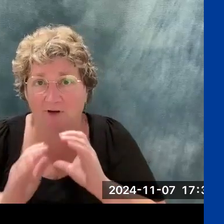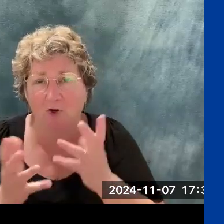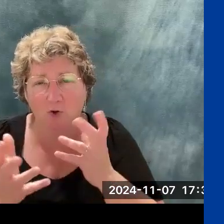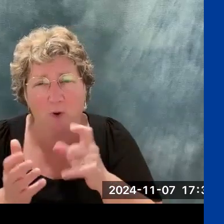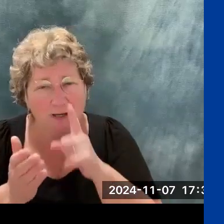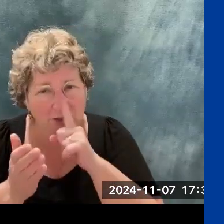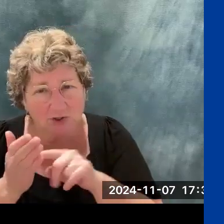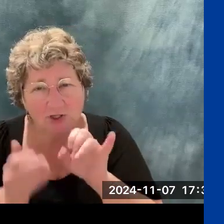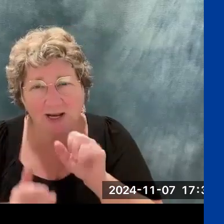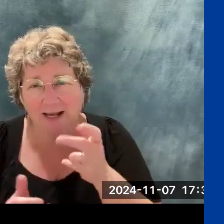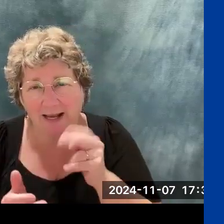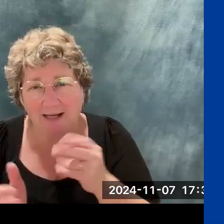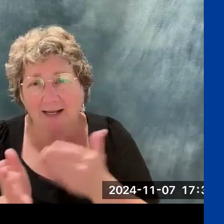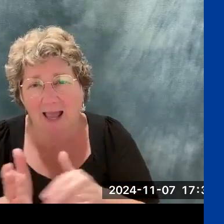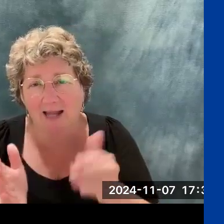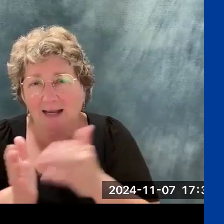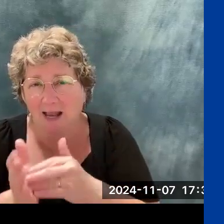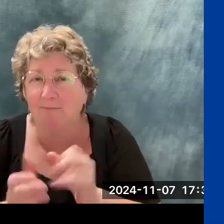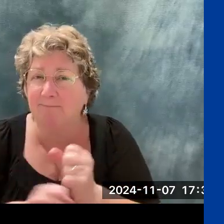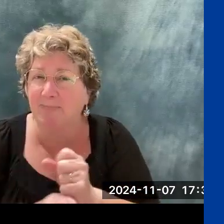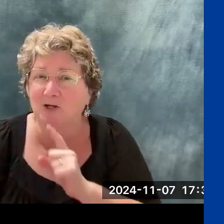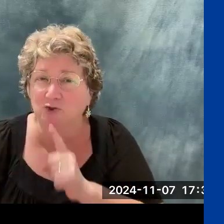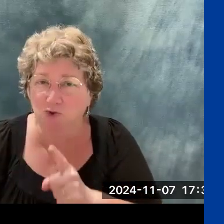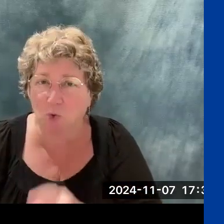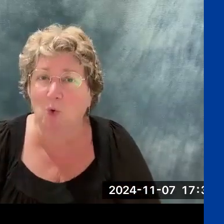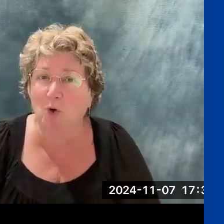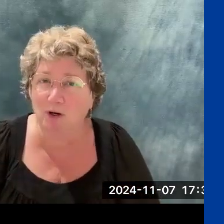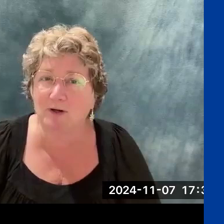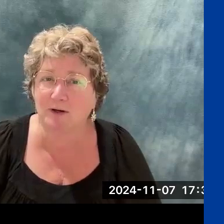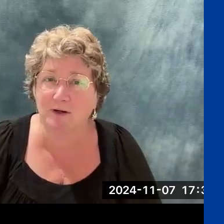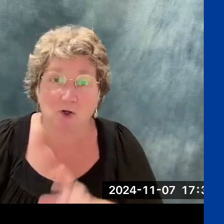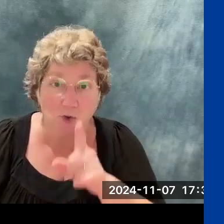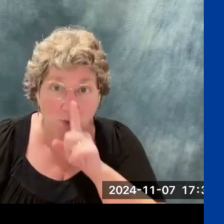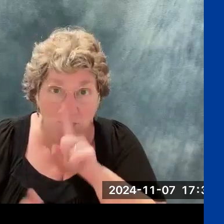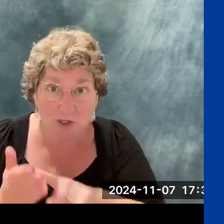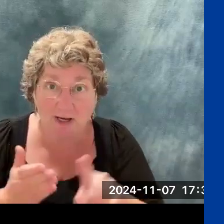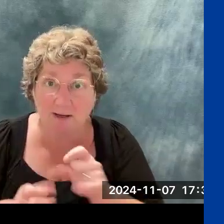things are still, you know, that you're checking in to make sure that you're leaving that door